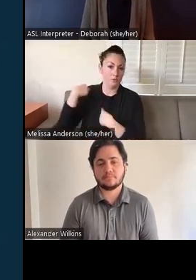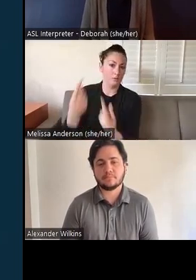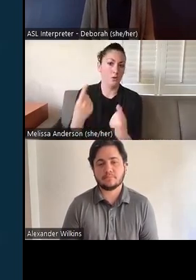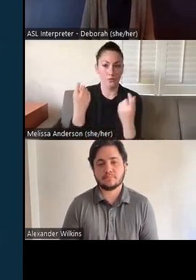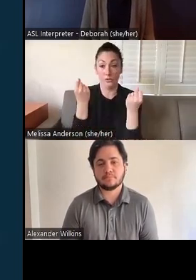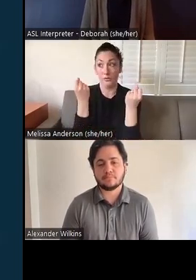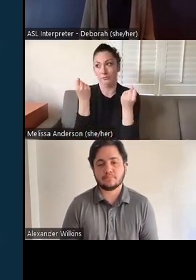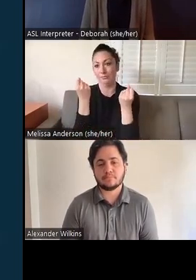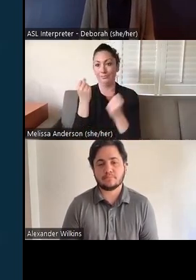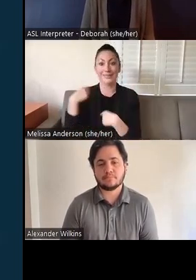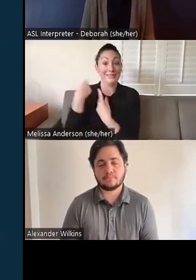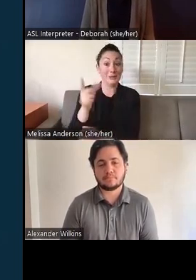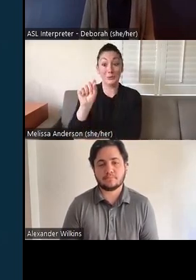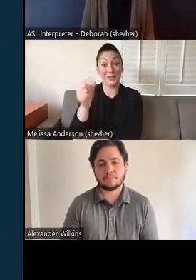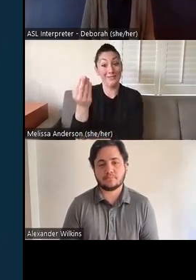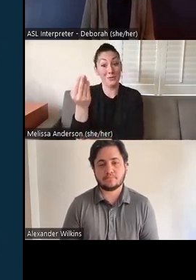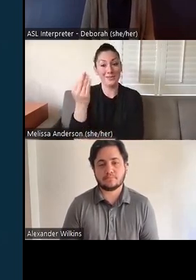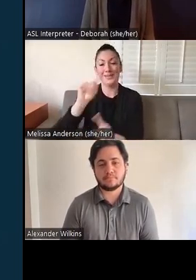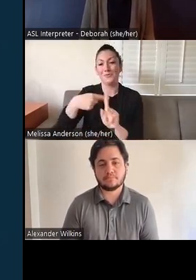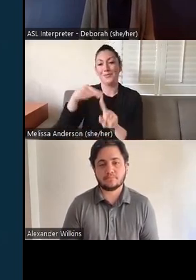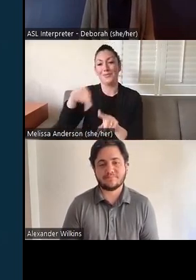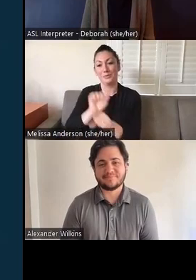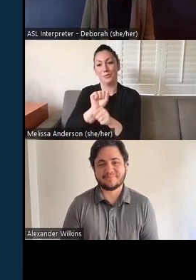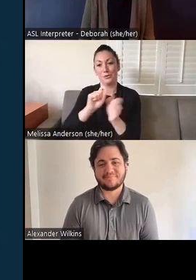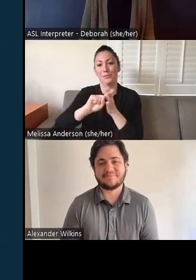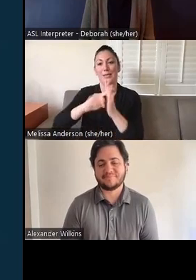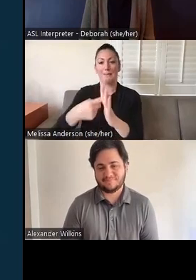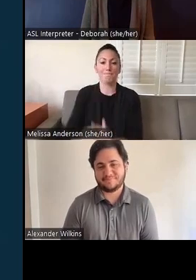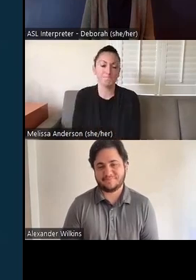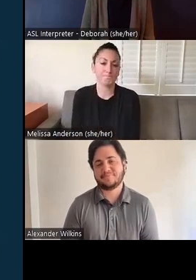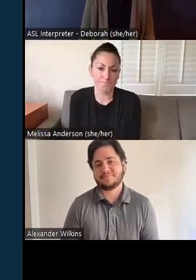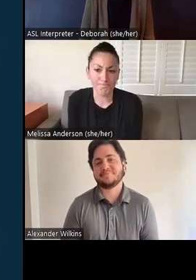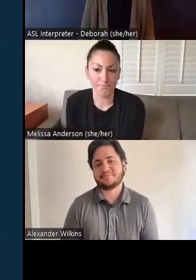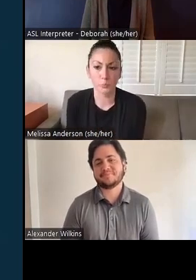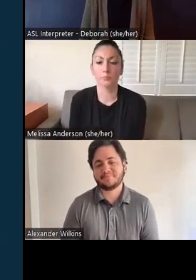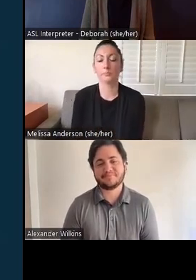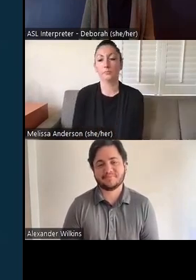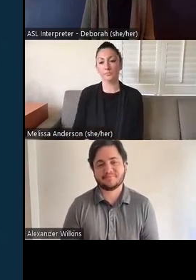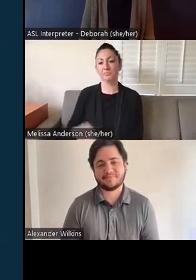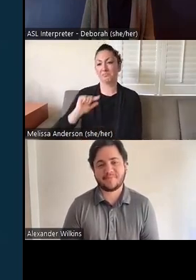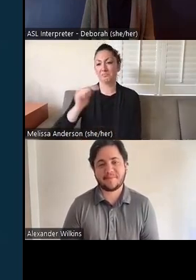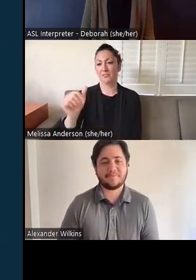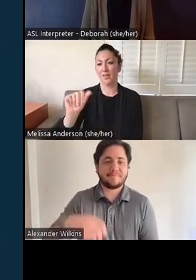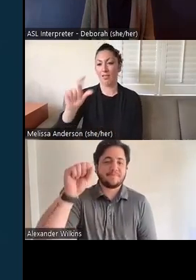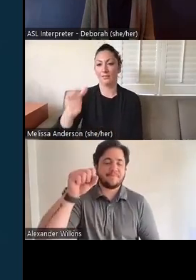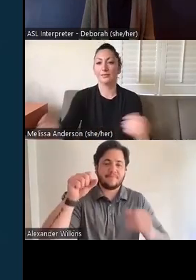everyone who has been involved in this over the last ten years since the project began.